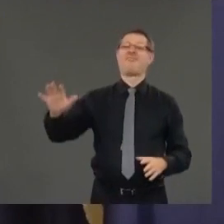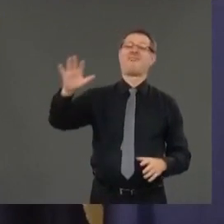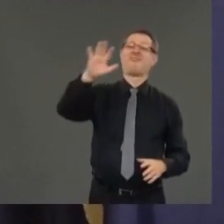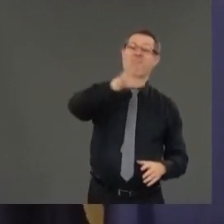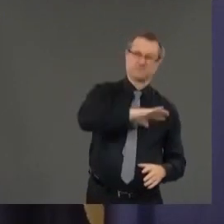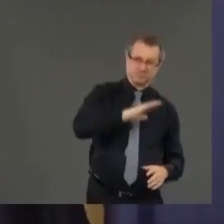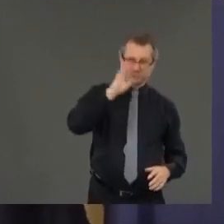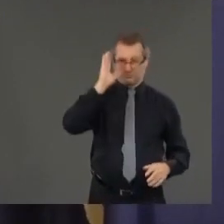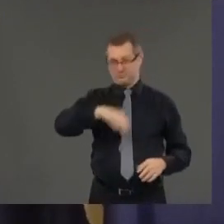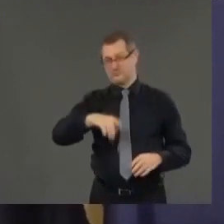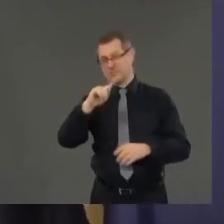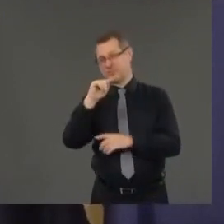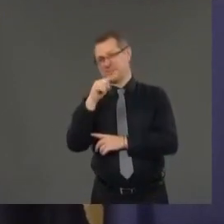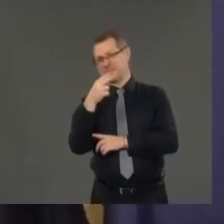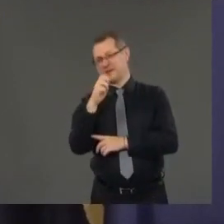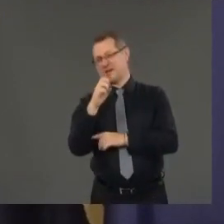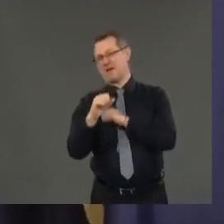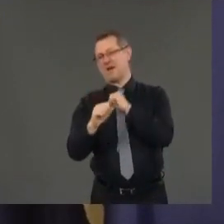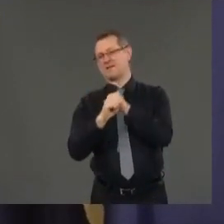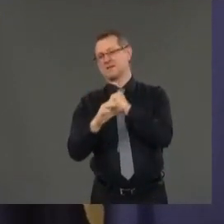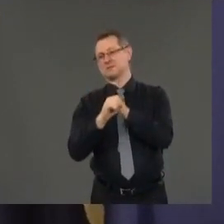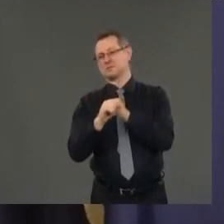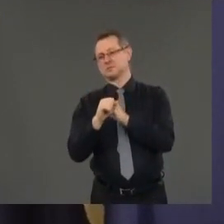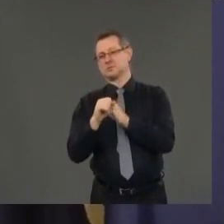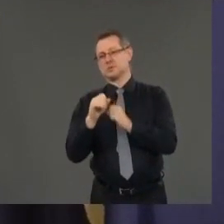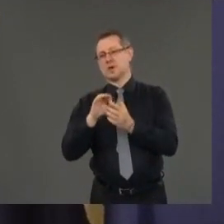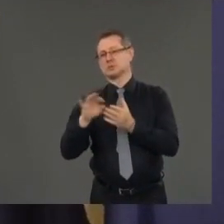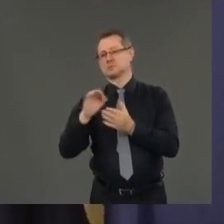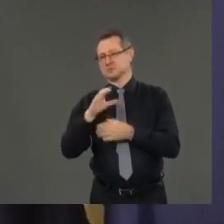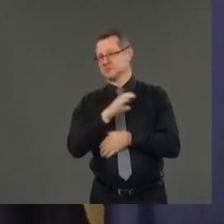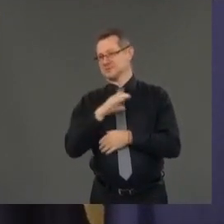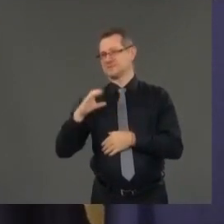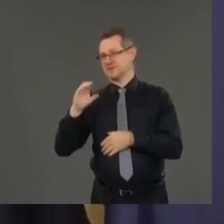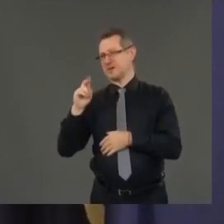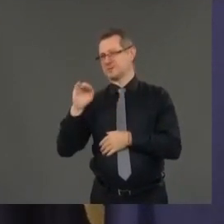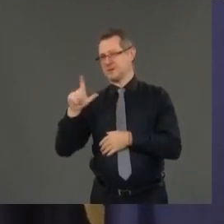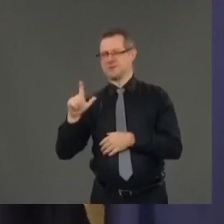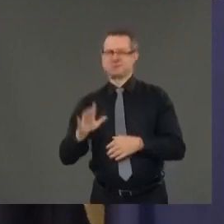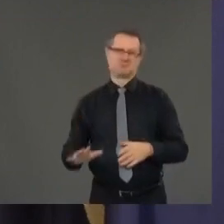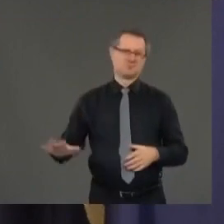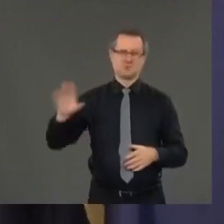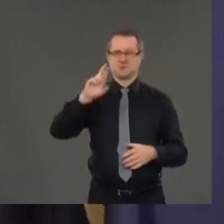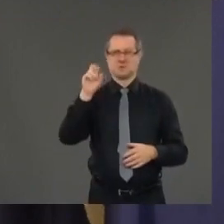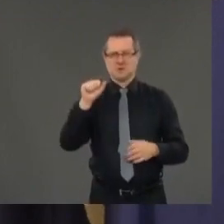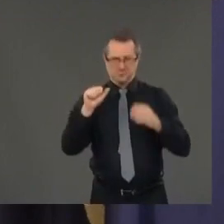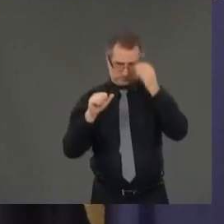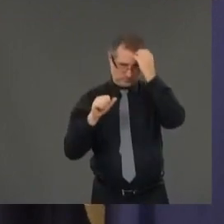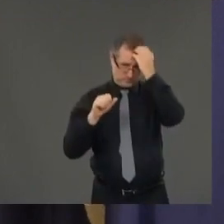ARE GOING TO SEE IT? WE'RE GOING TO RUN IT IN NEW YORK STATE, WE'RE GOING TO